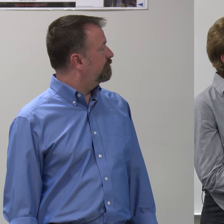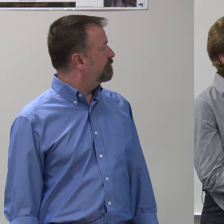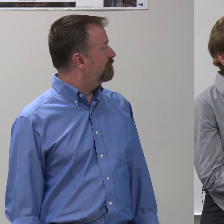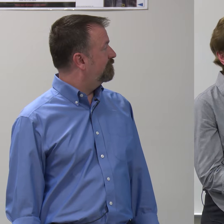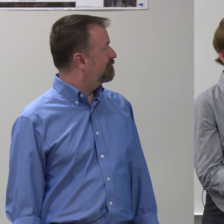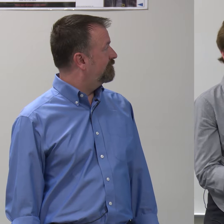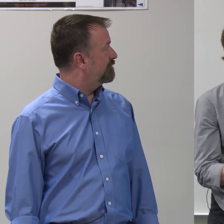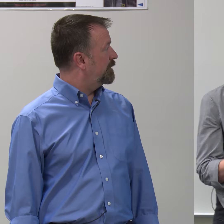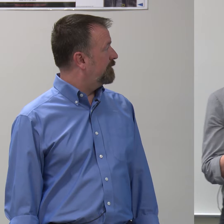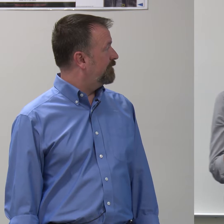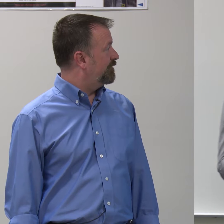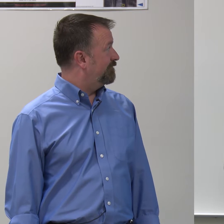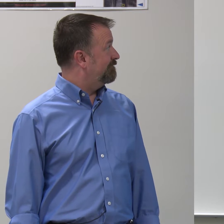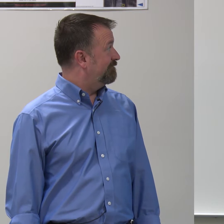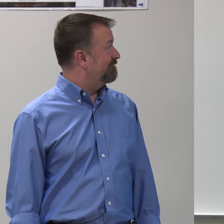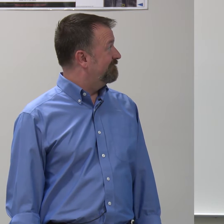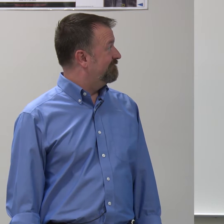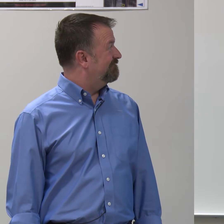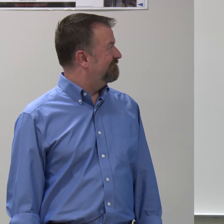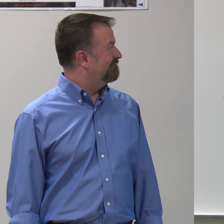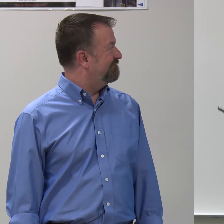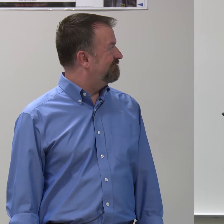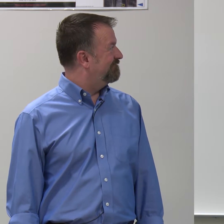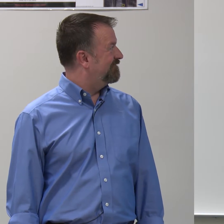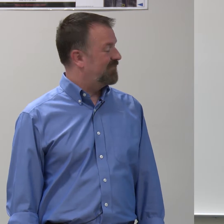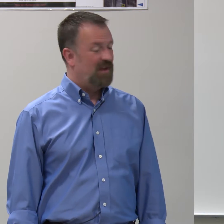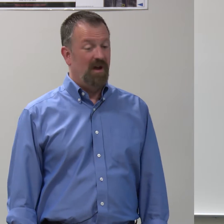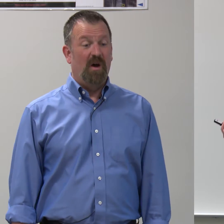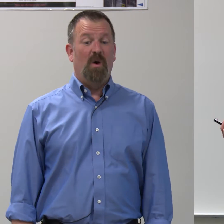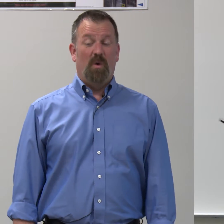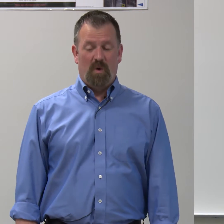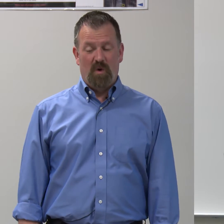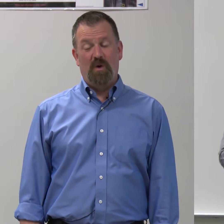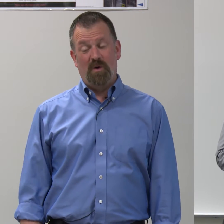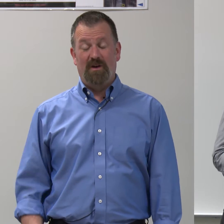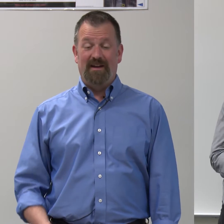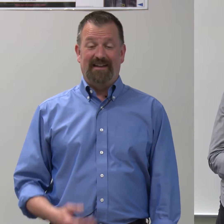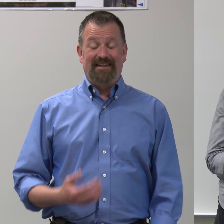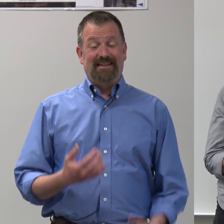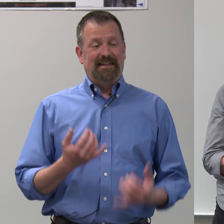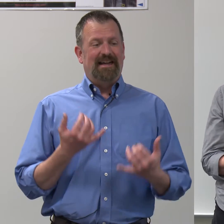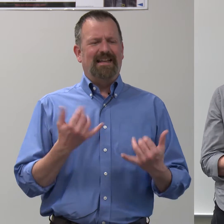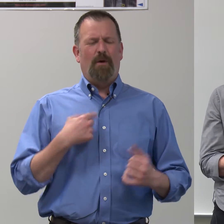so I had to, because it was sort of part of it, I had to get interested in how--